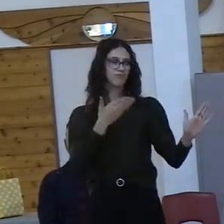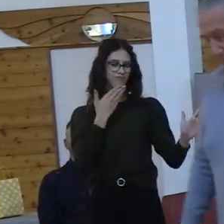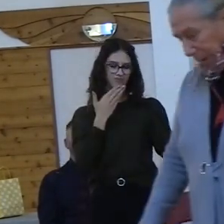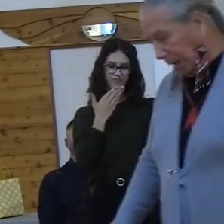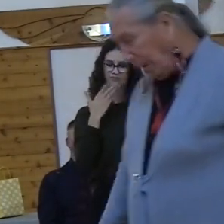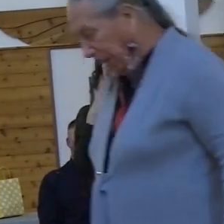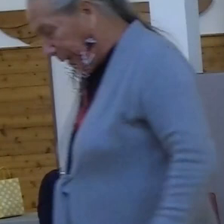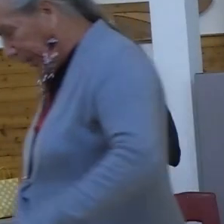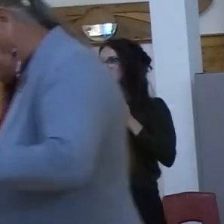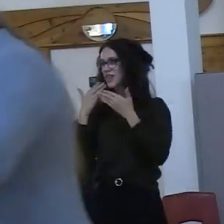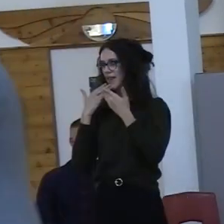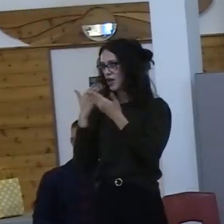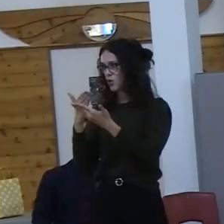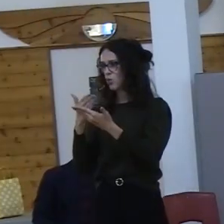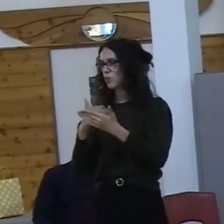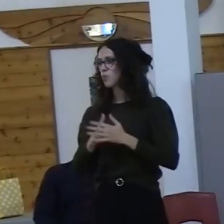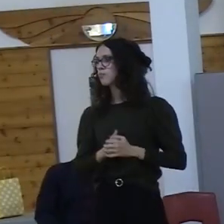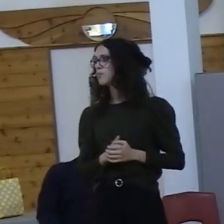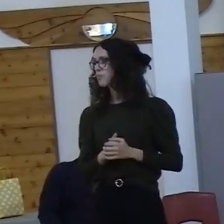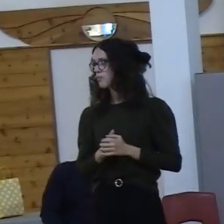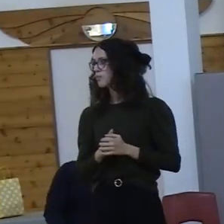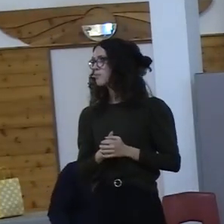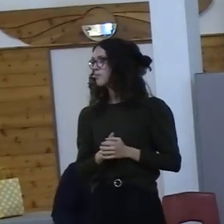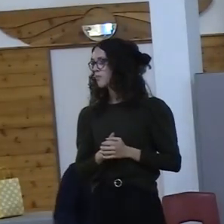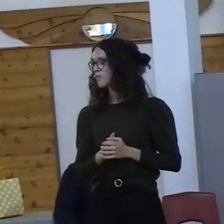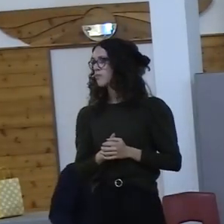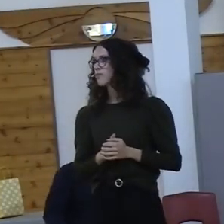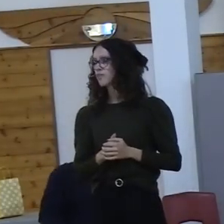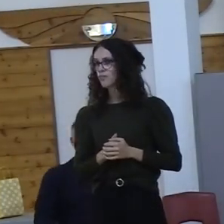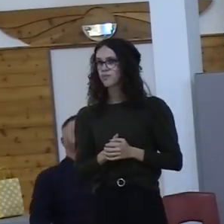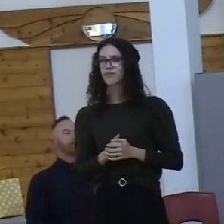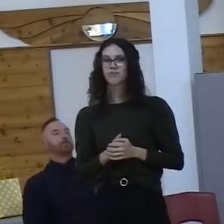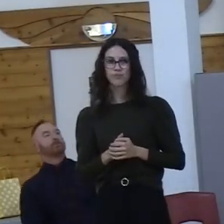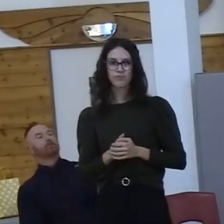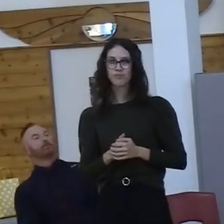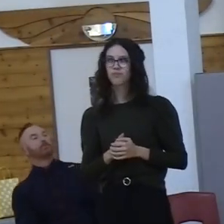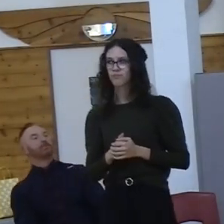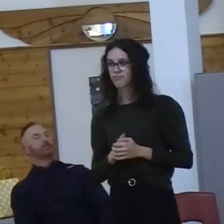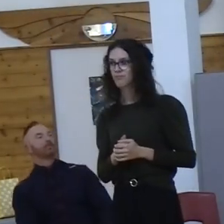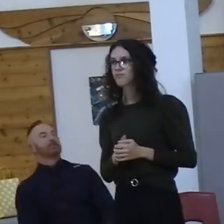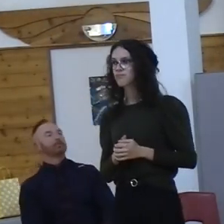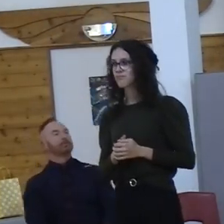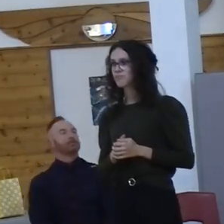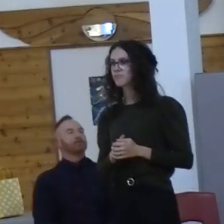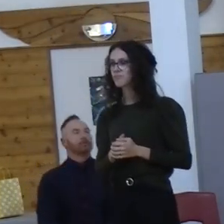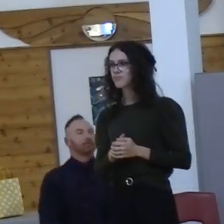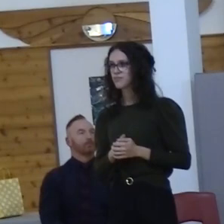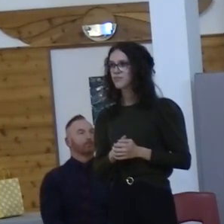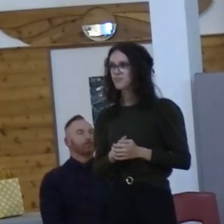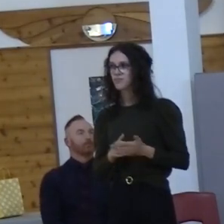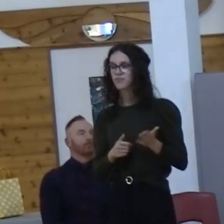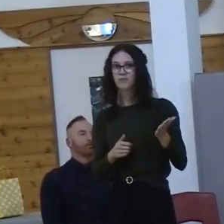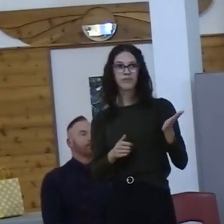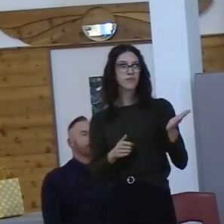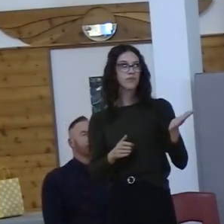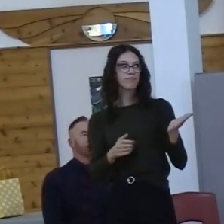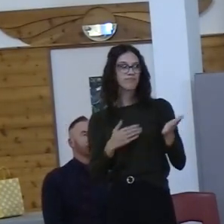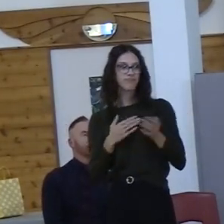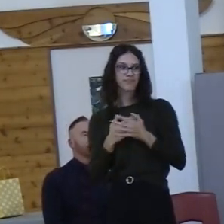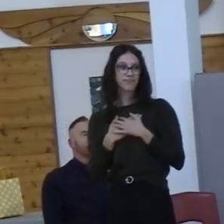And I'm one of them.